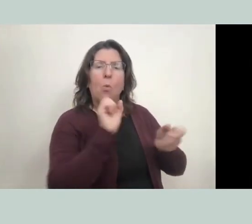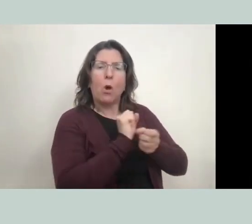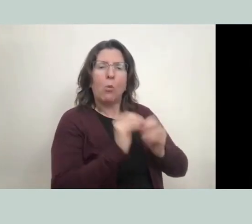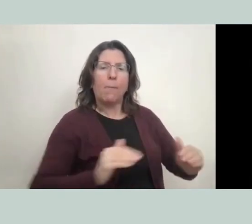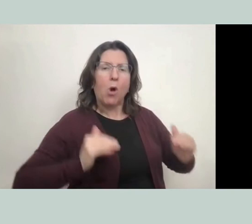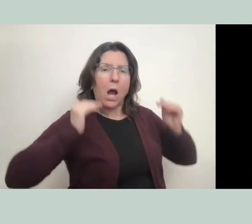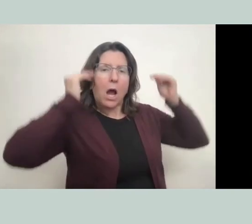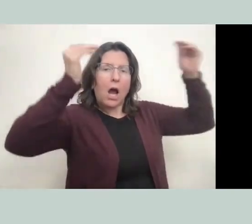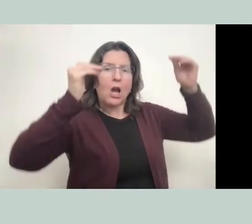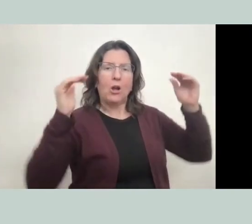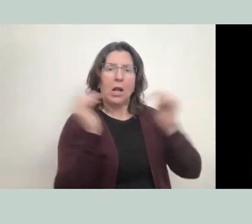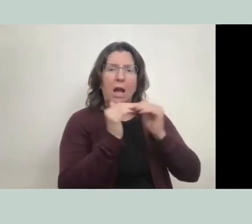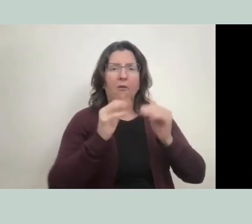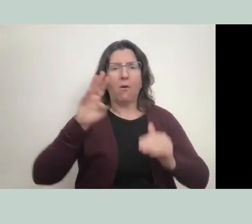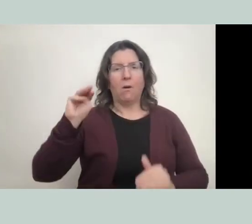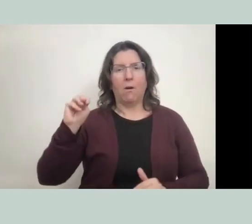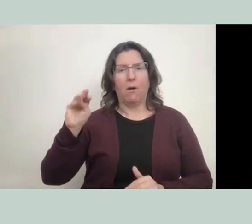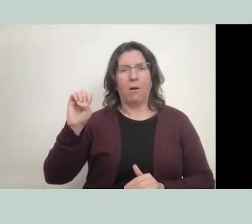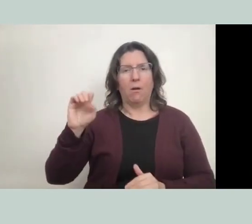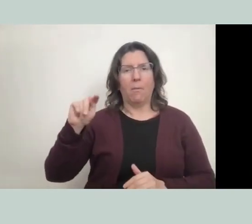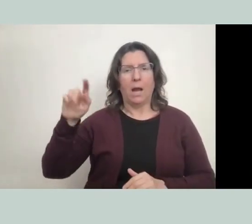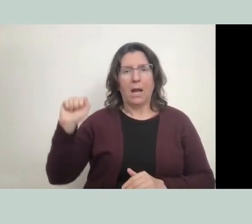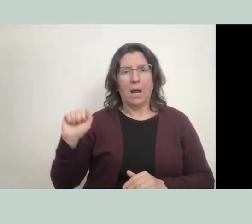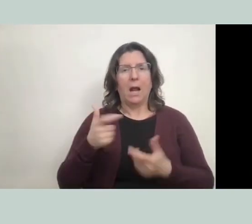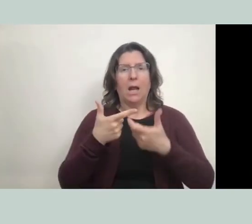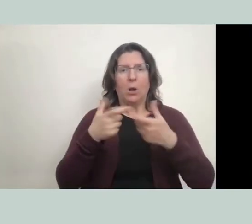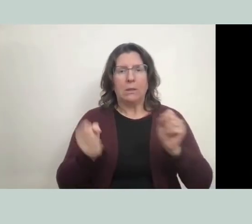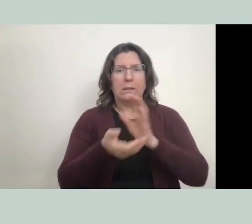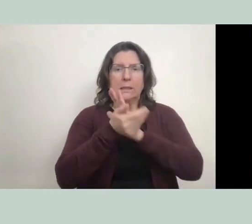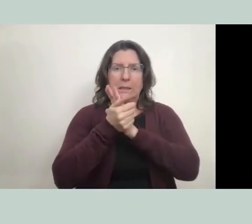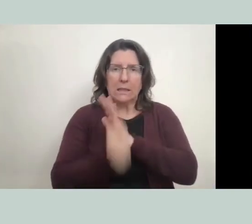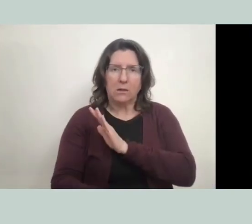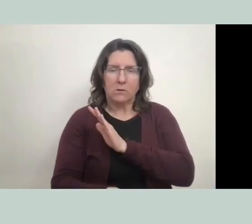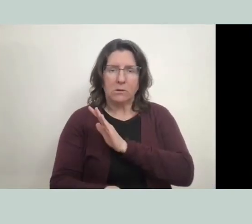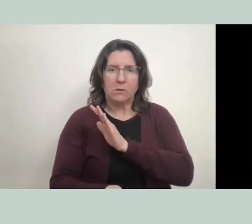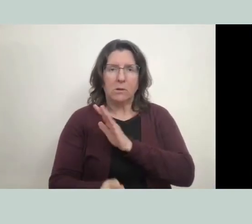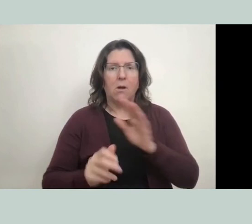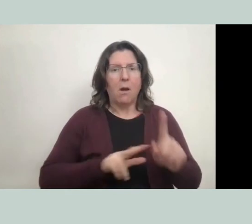We're leading the students to a higher level of cognition and development of metalinguistic skills.